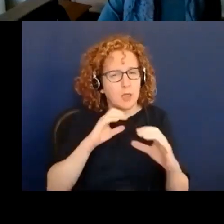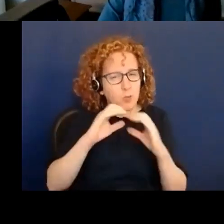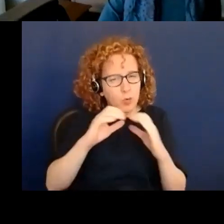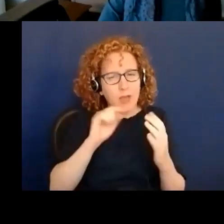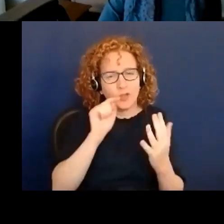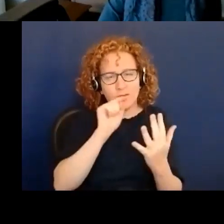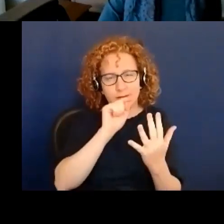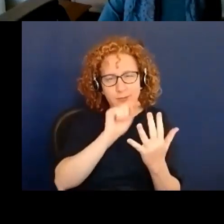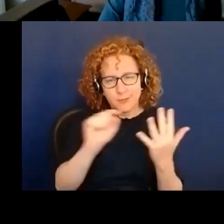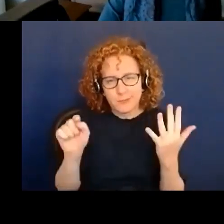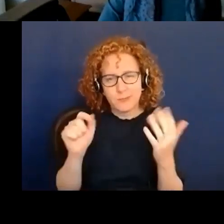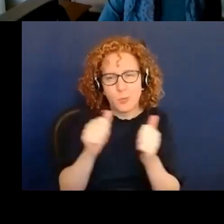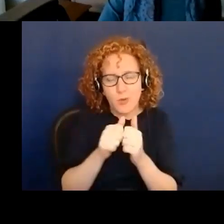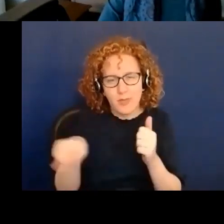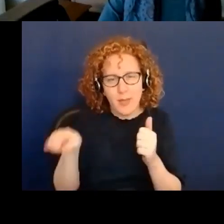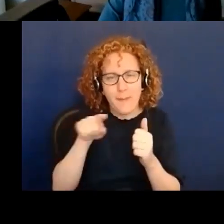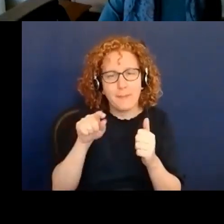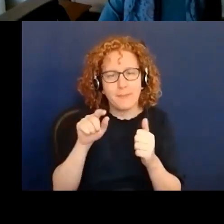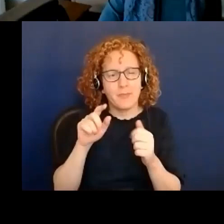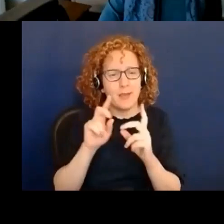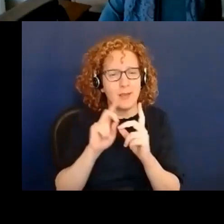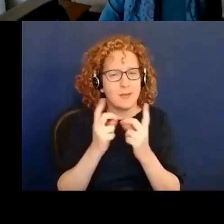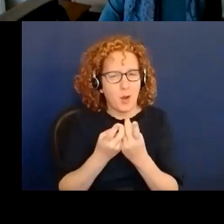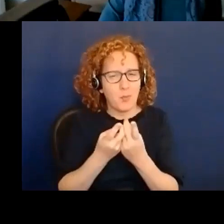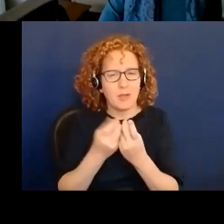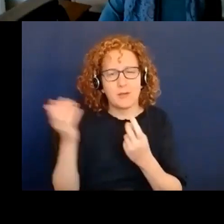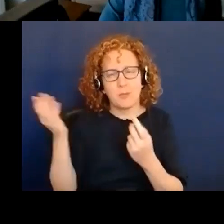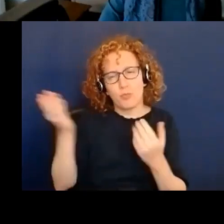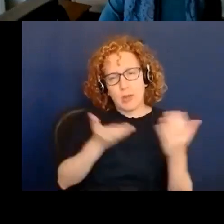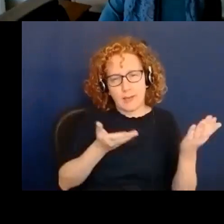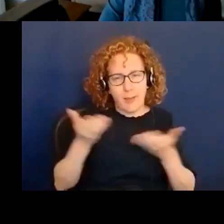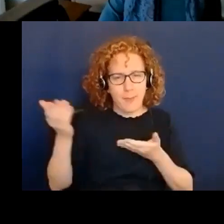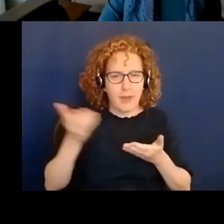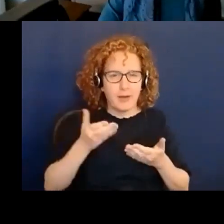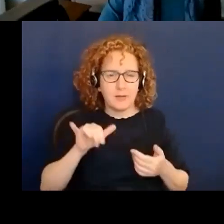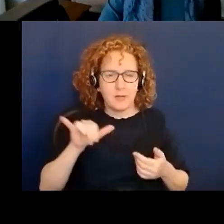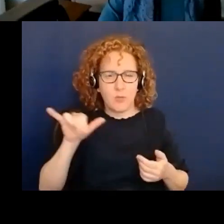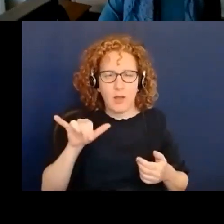and departments that are hiring that are bringing them in as well as town hall meetings and and